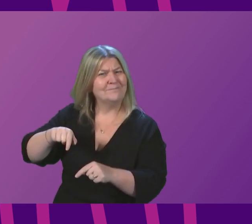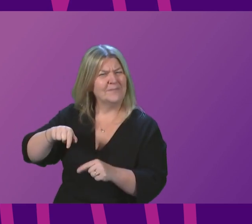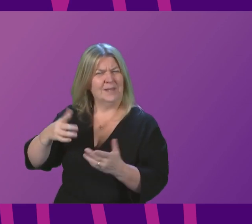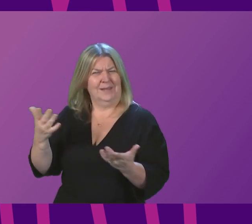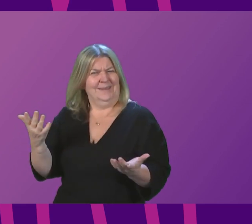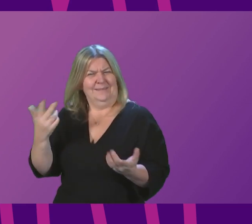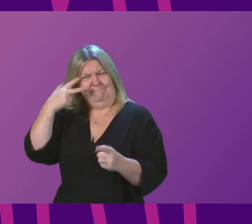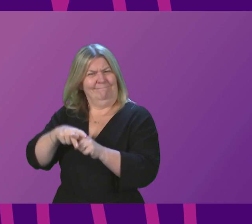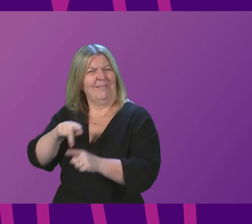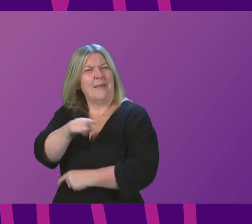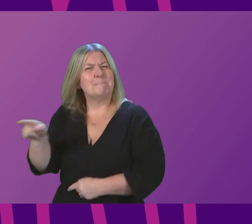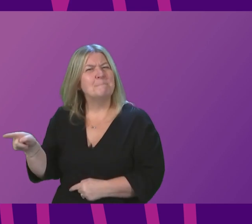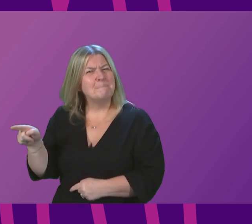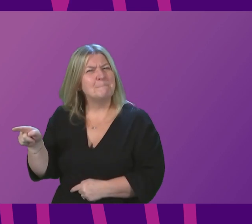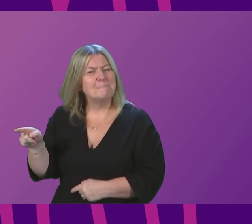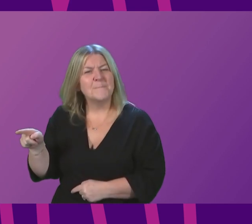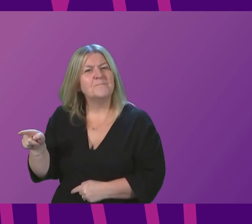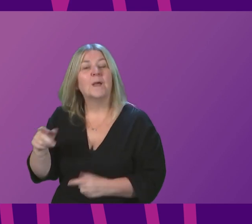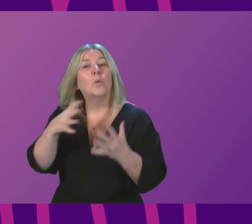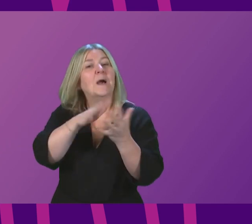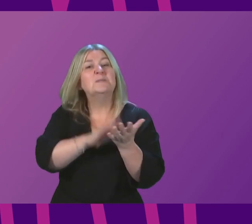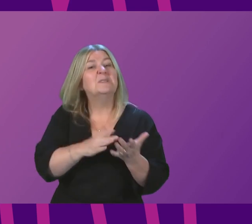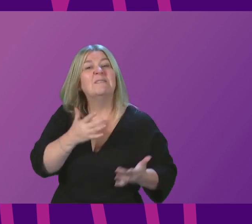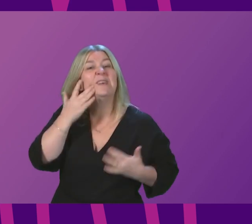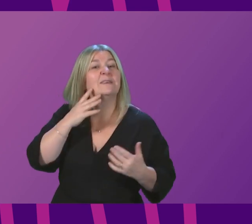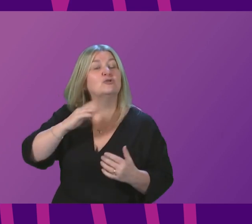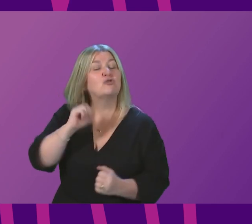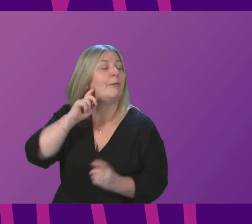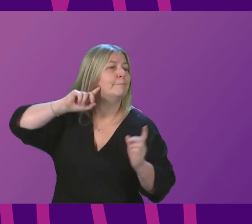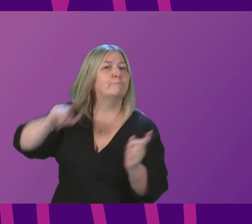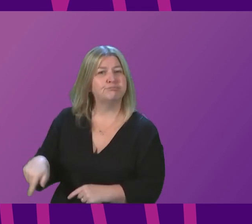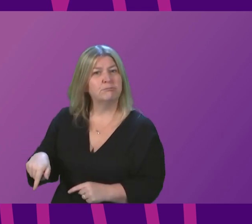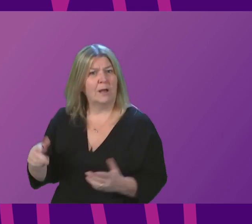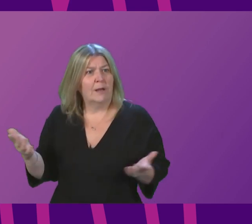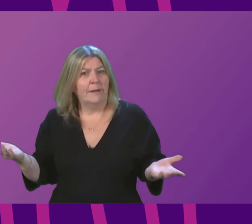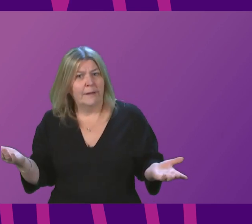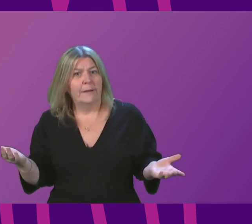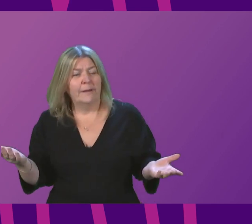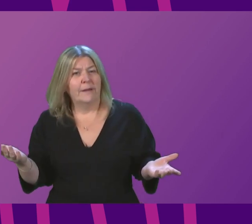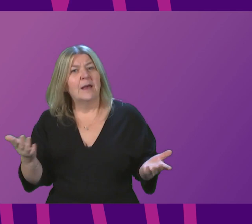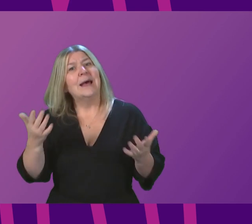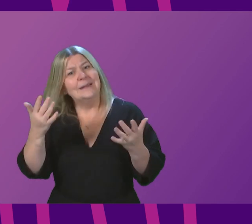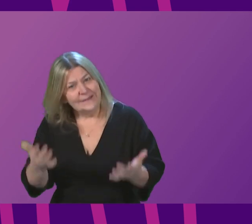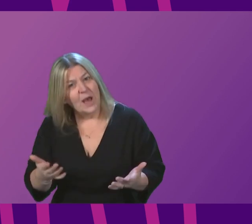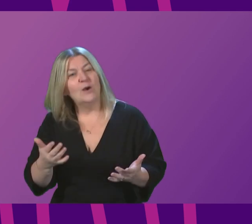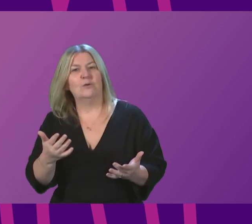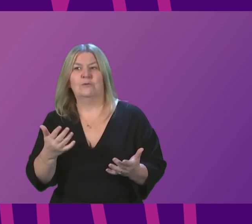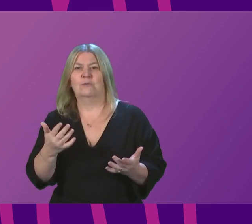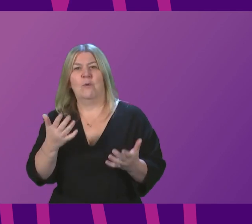Westminster thinks that Scotland does not need to be listened to and can be ignored, and now we are being told that we have to follow a Prime Minister whose own colleagues